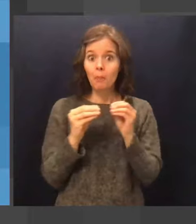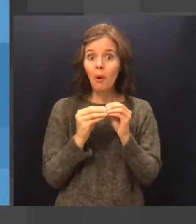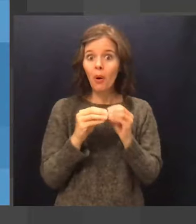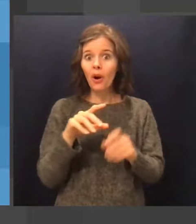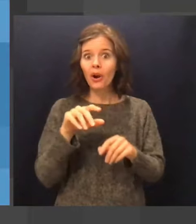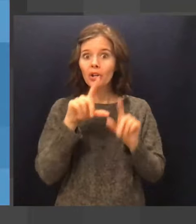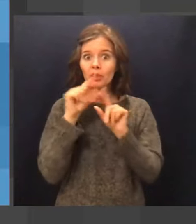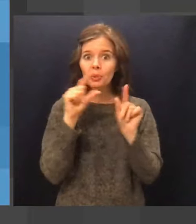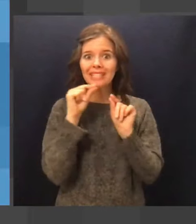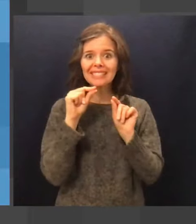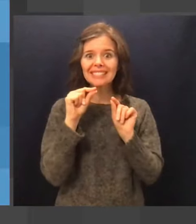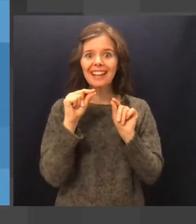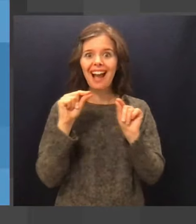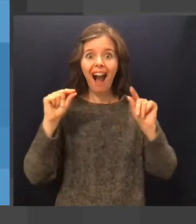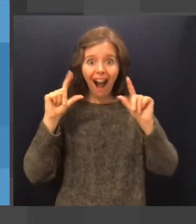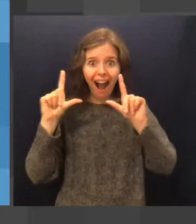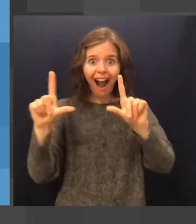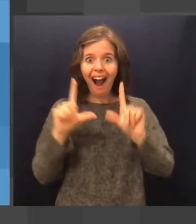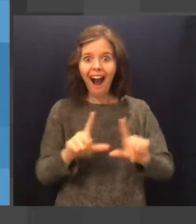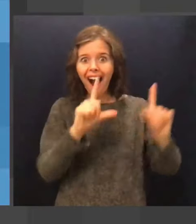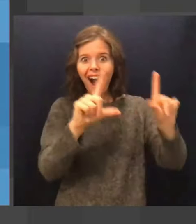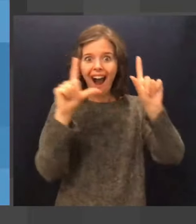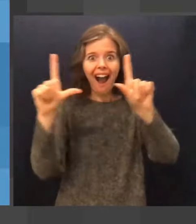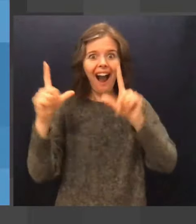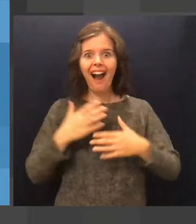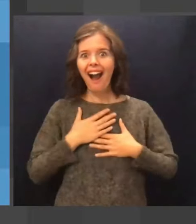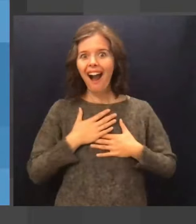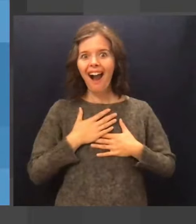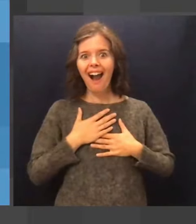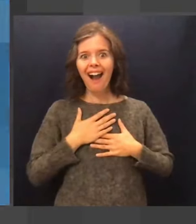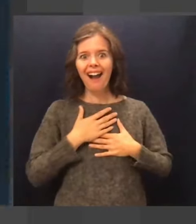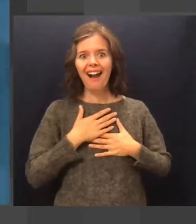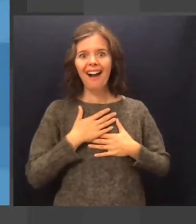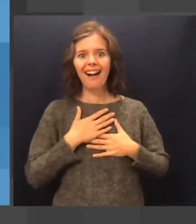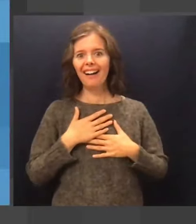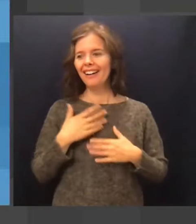BIT OF TWEETS DURING THE BREAK.